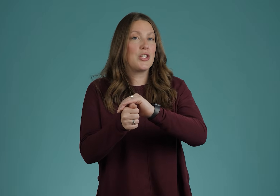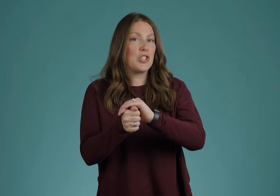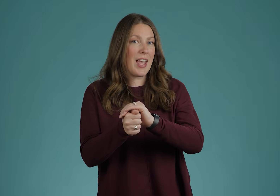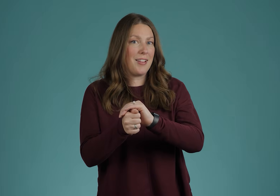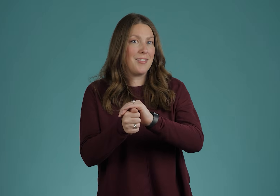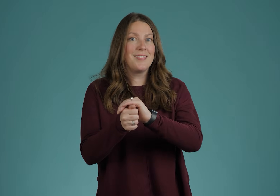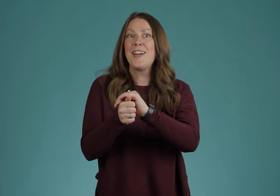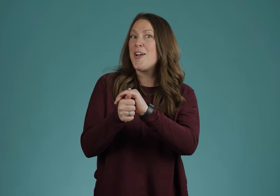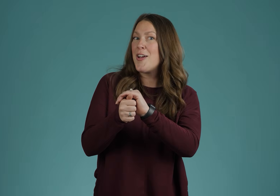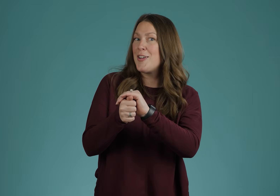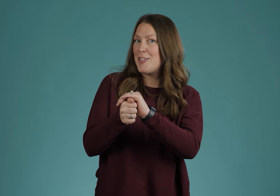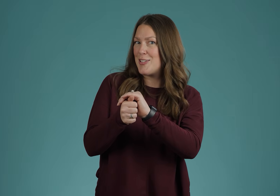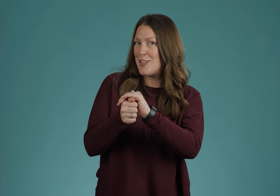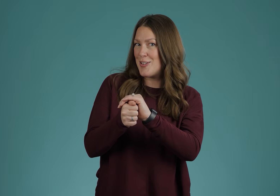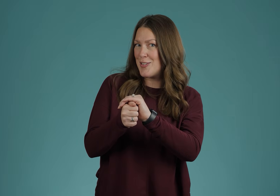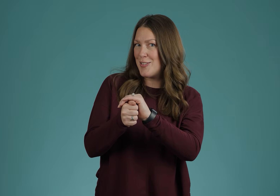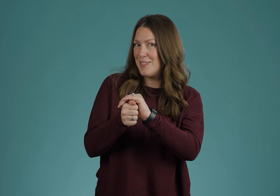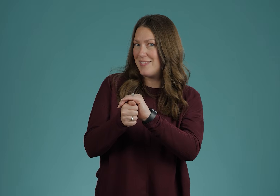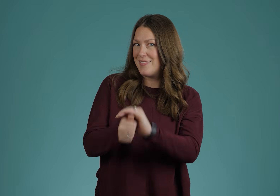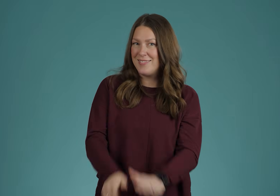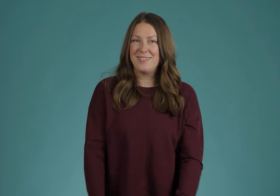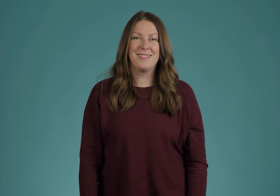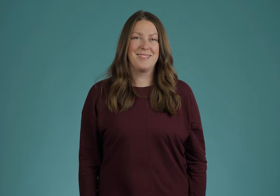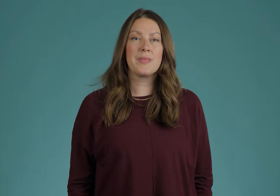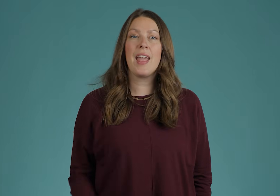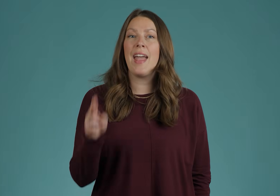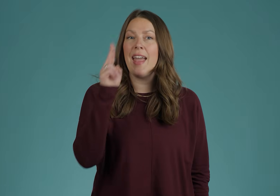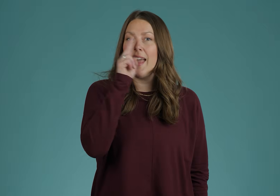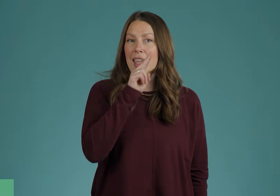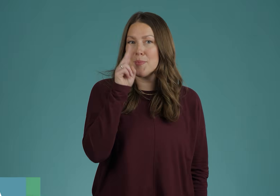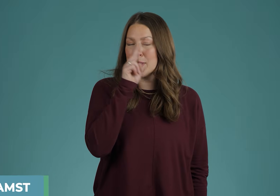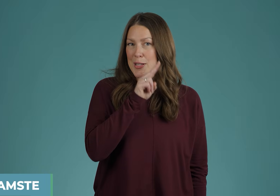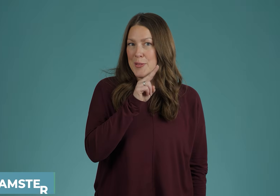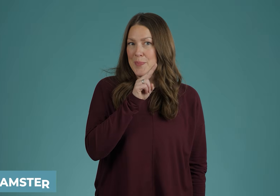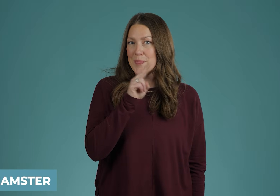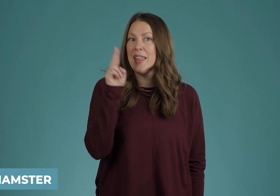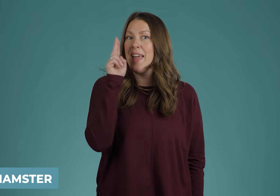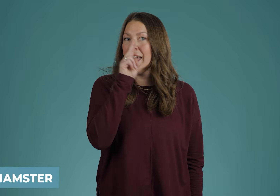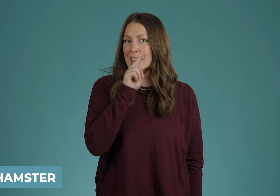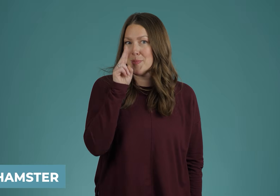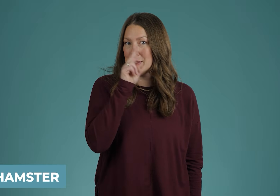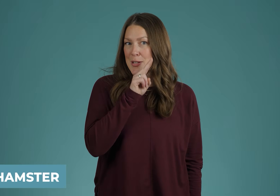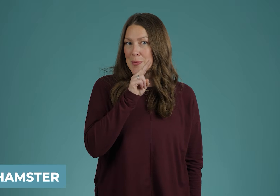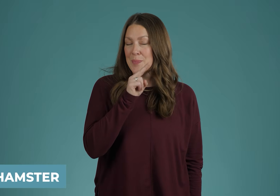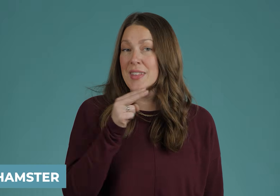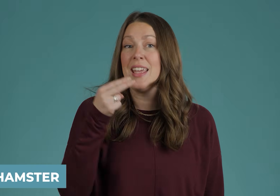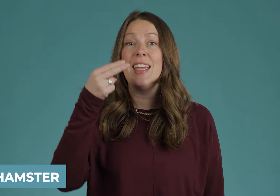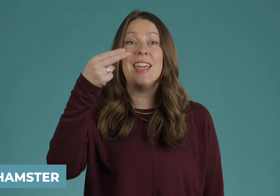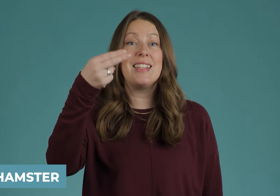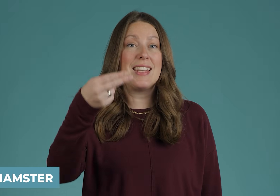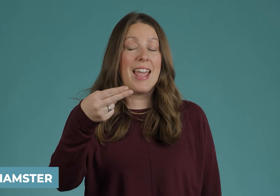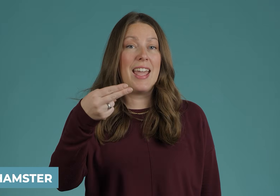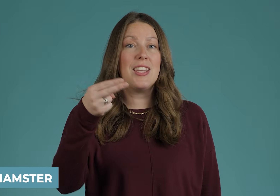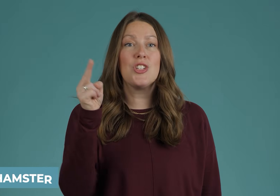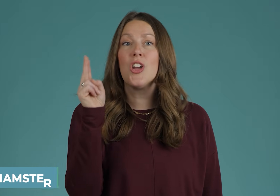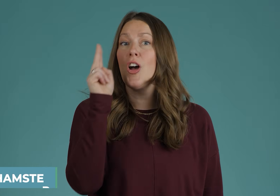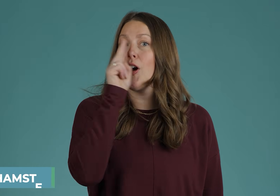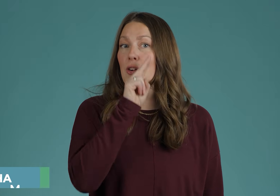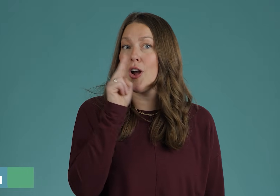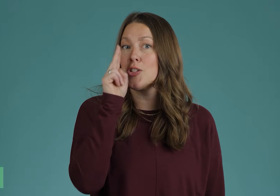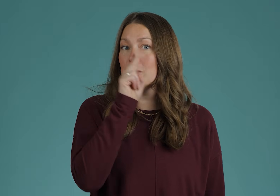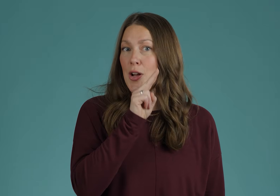the shell. Turtle.